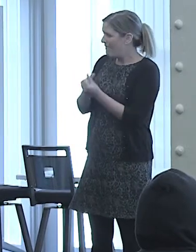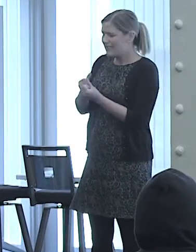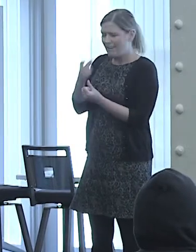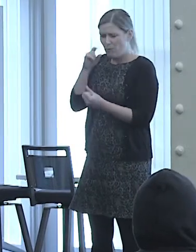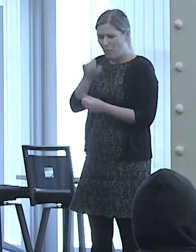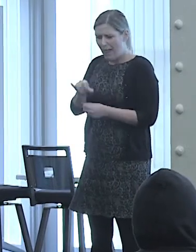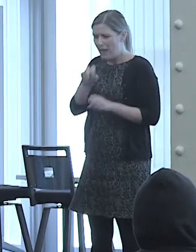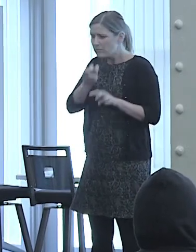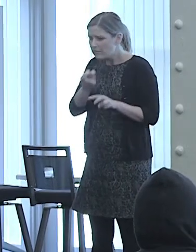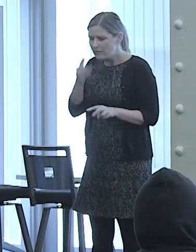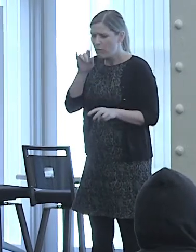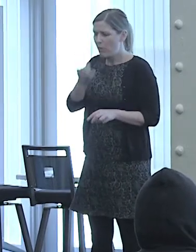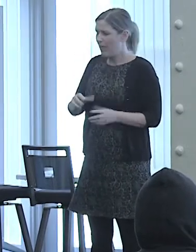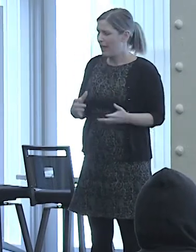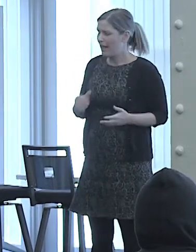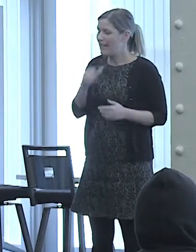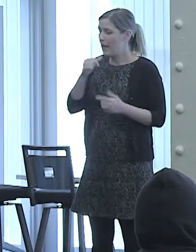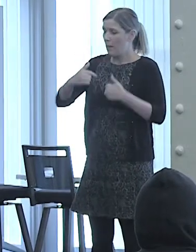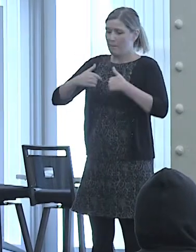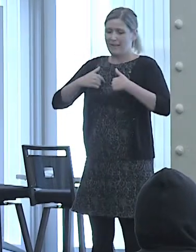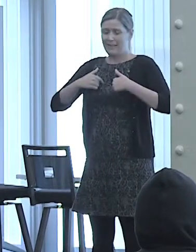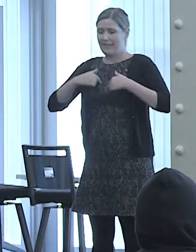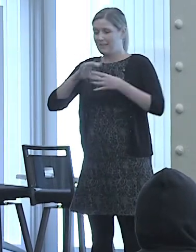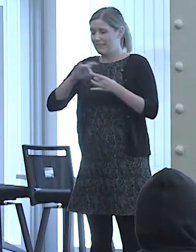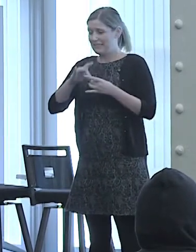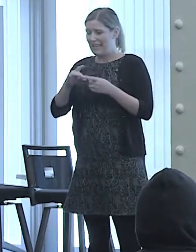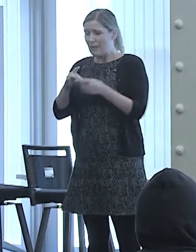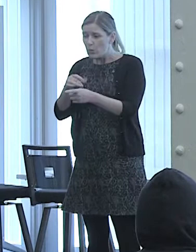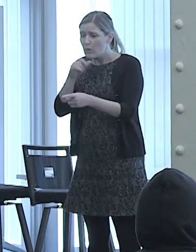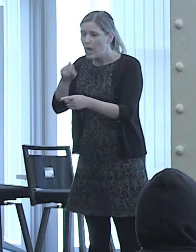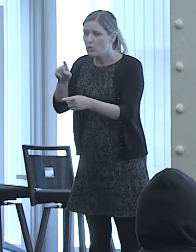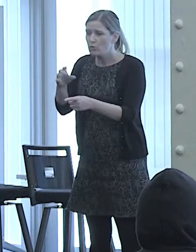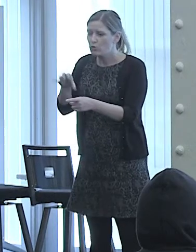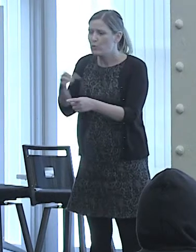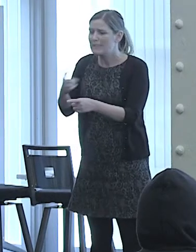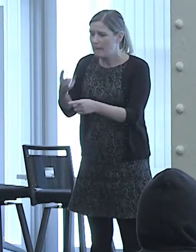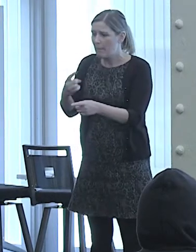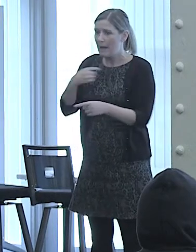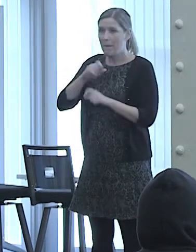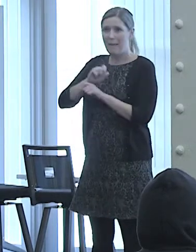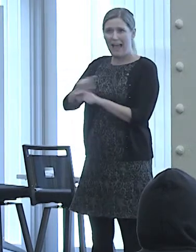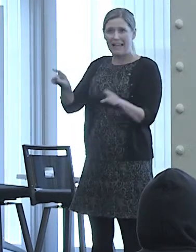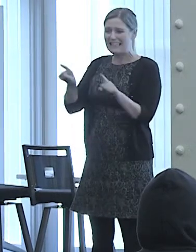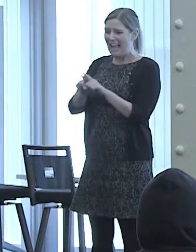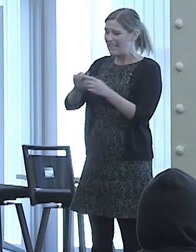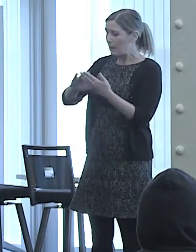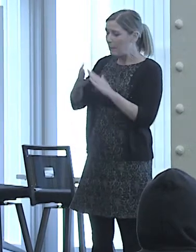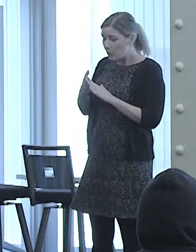This is not me saying, you're not doing something. This is me asking as a community, as a community